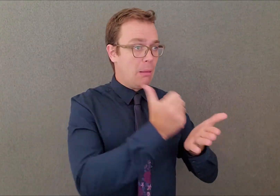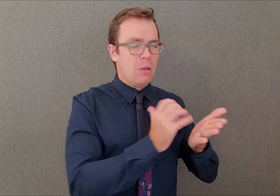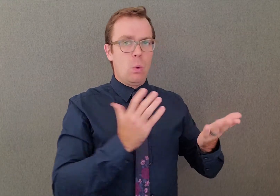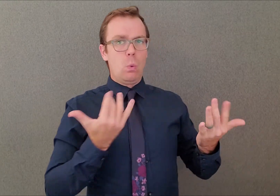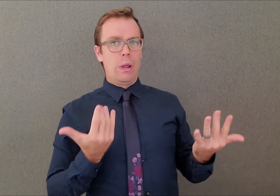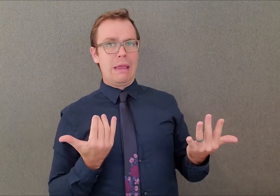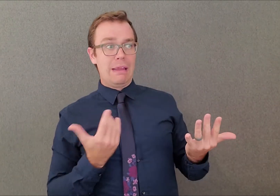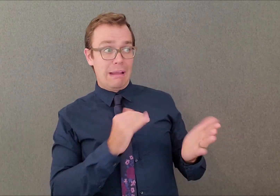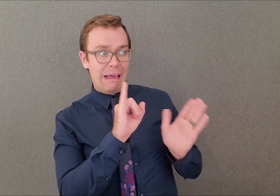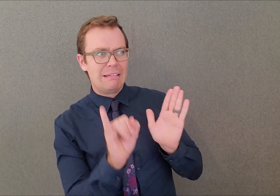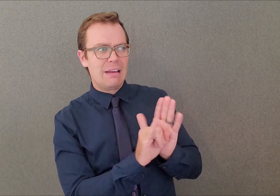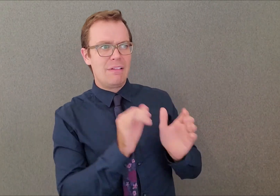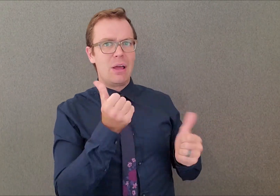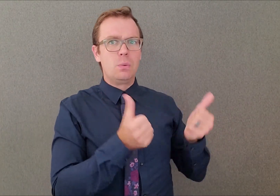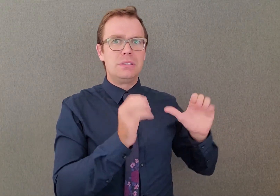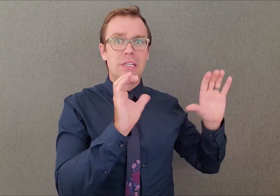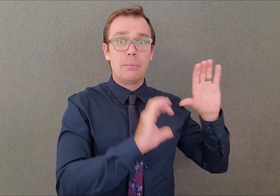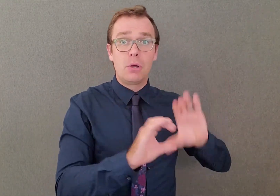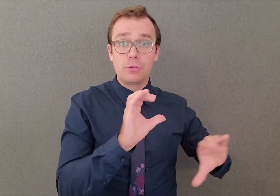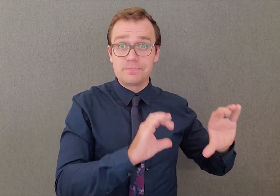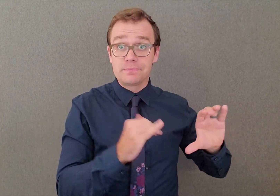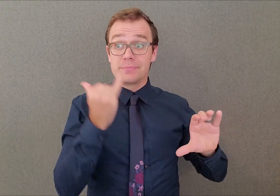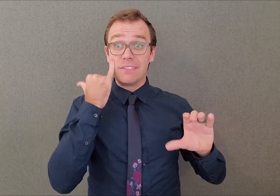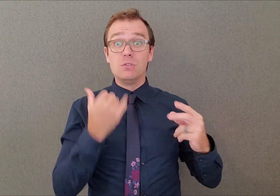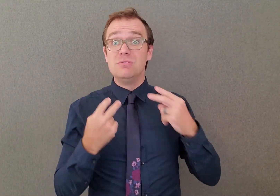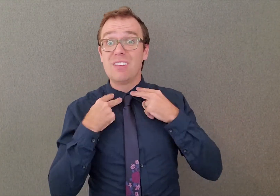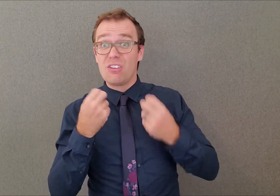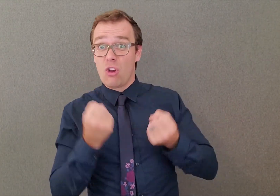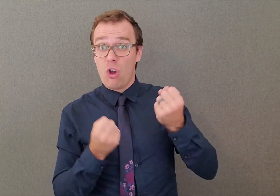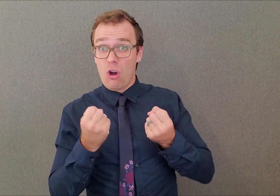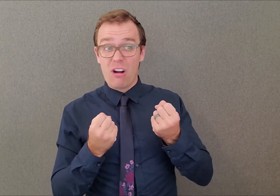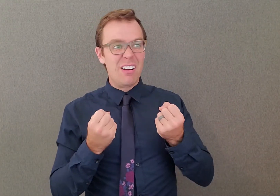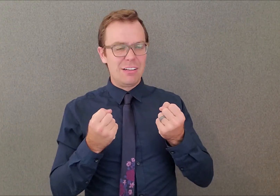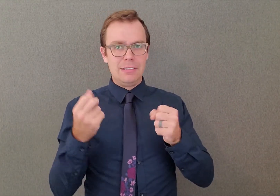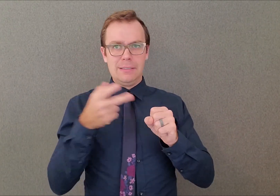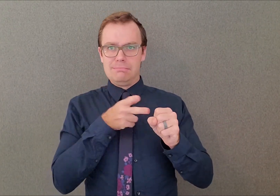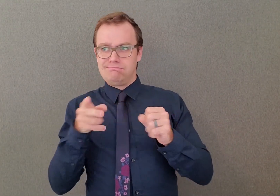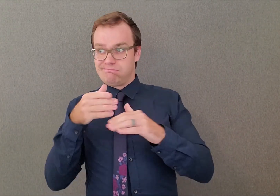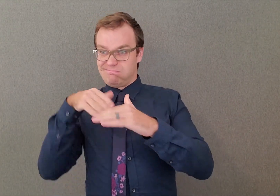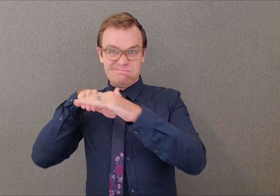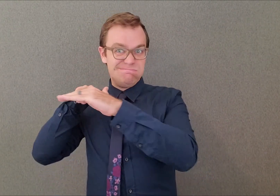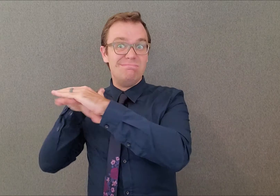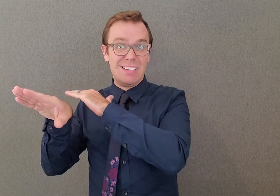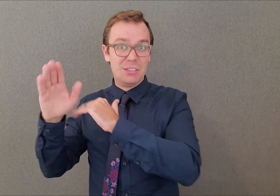If you are caught in a motor vehicle, stop and seek shelter in a permanent building.